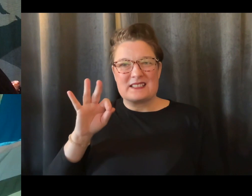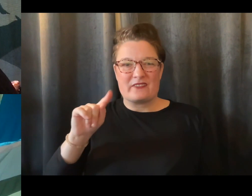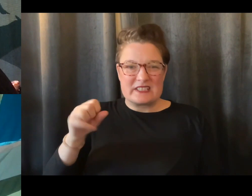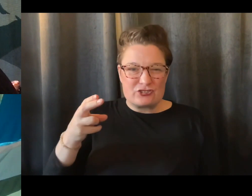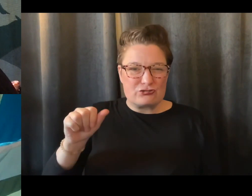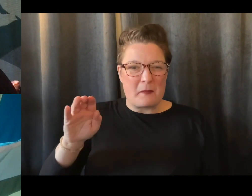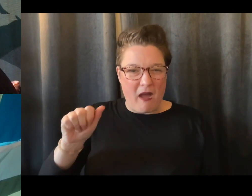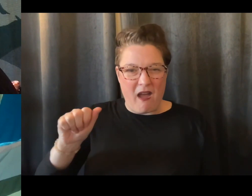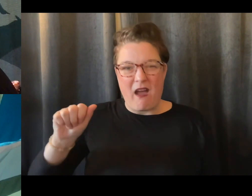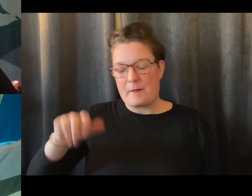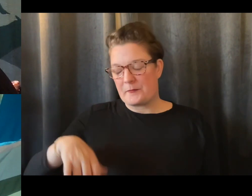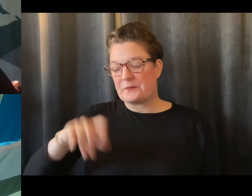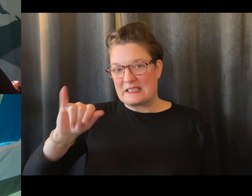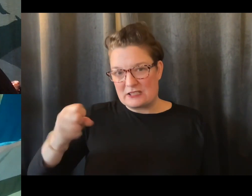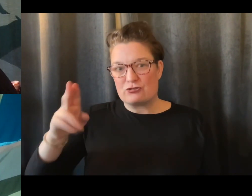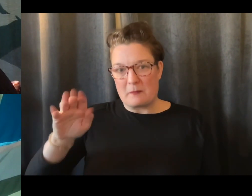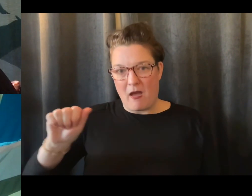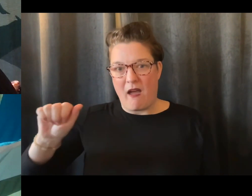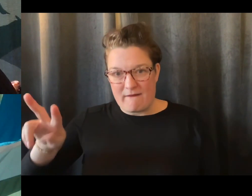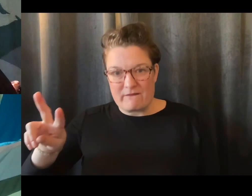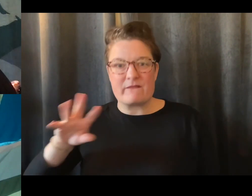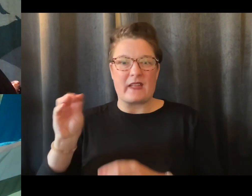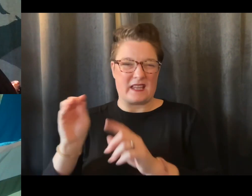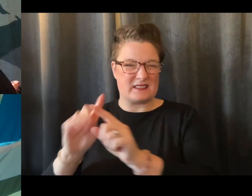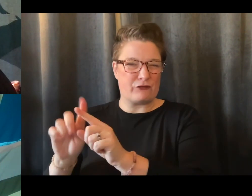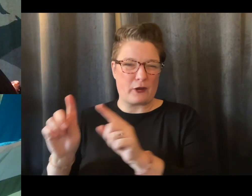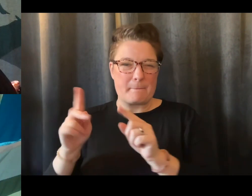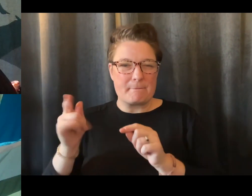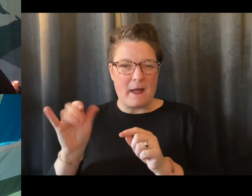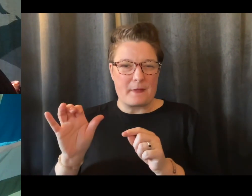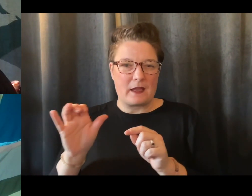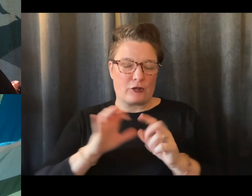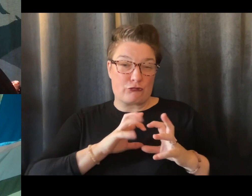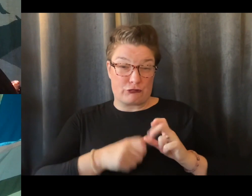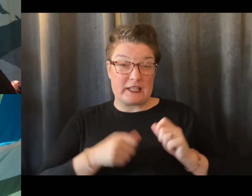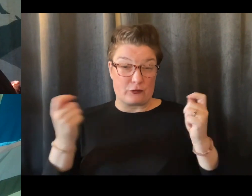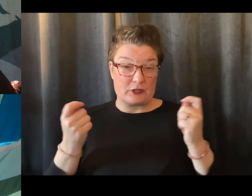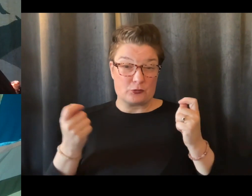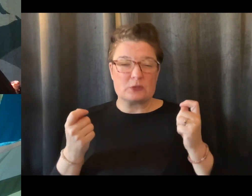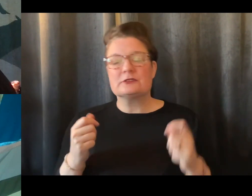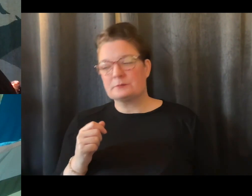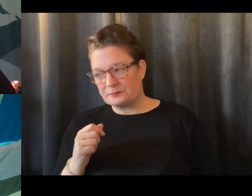mother in 2017, here in the Salish Sea, where we live, whose baby died, and her